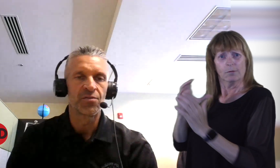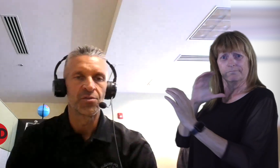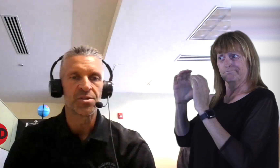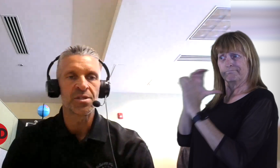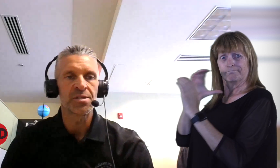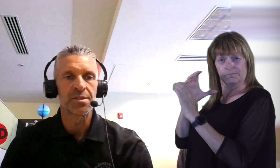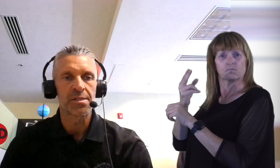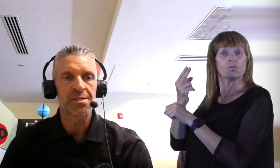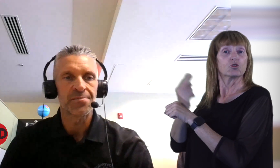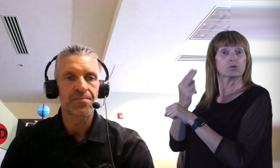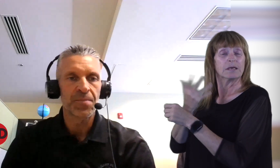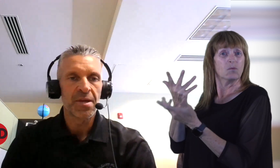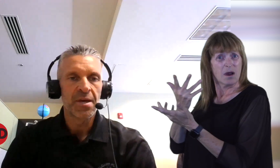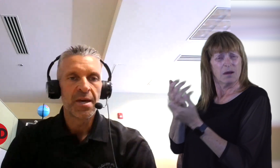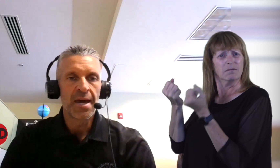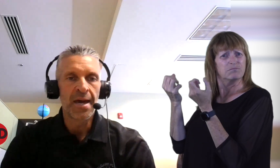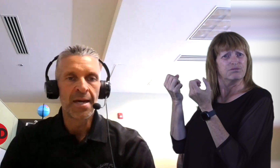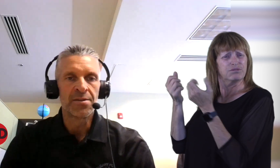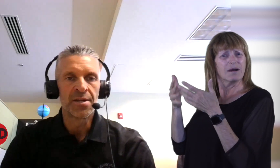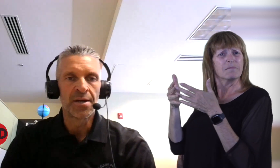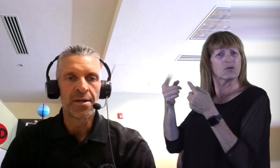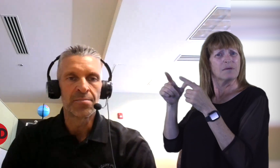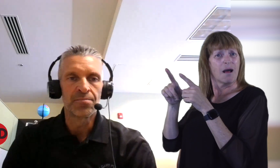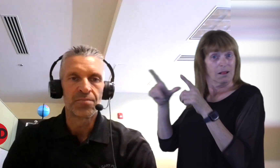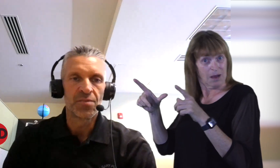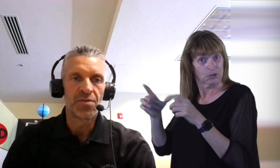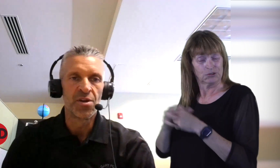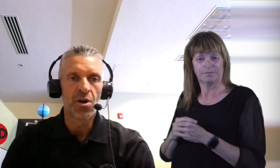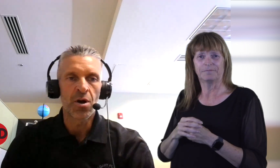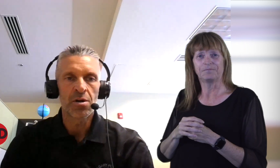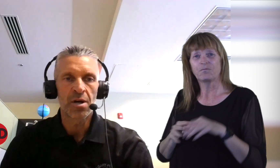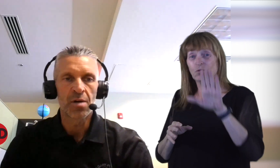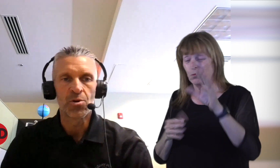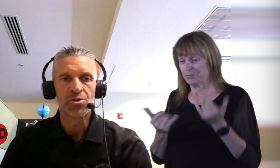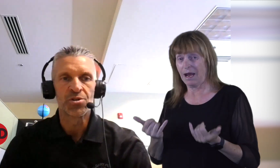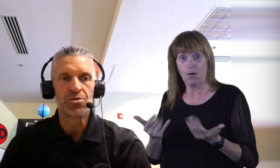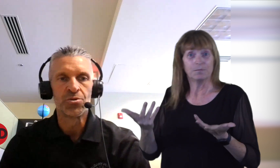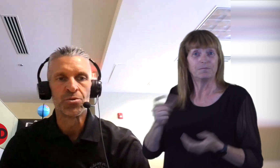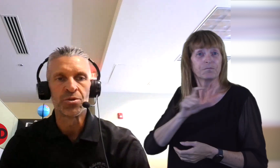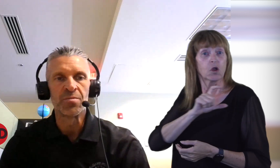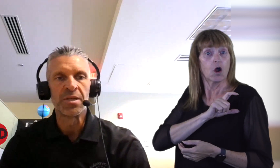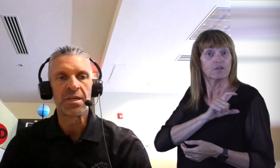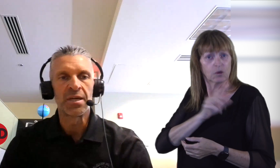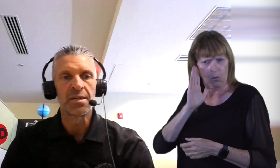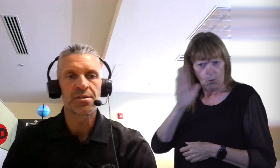for assistance and they are a person who communicates using